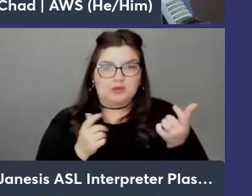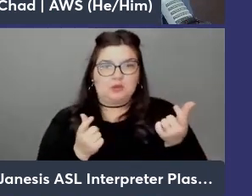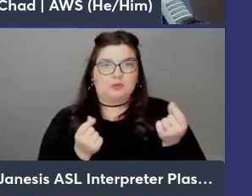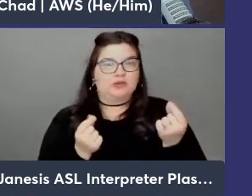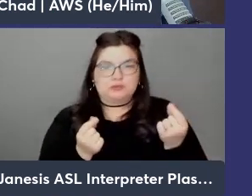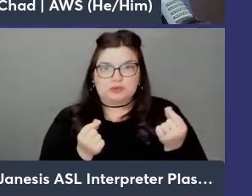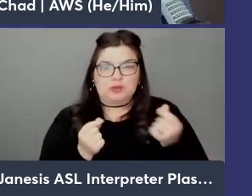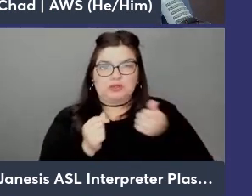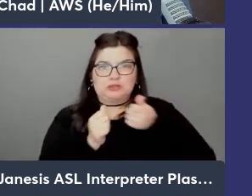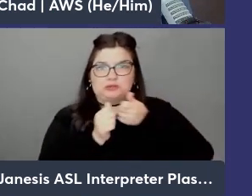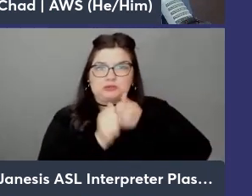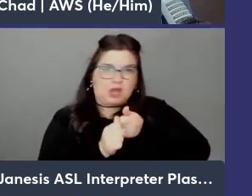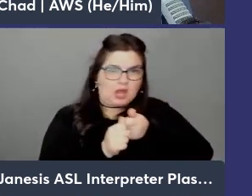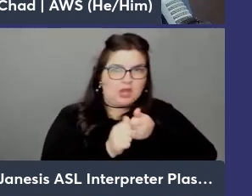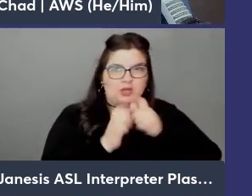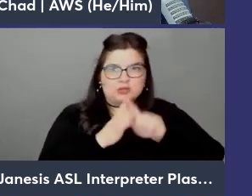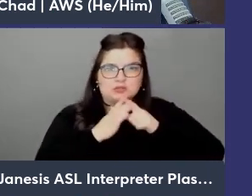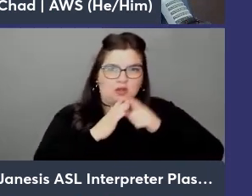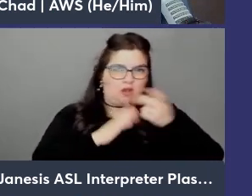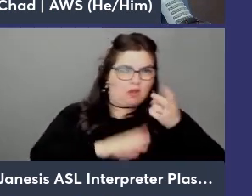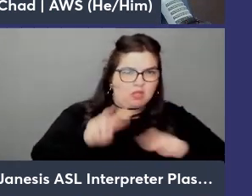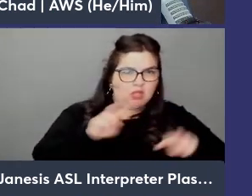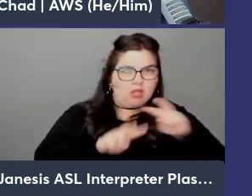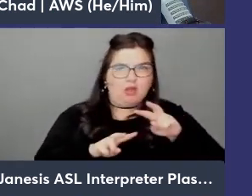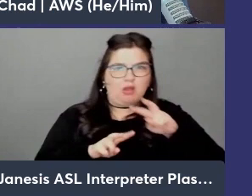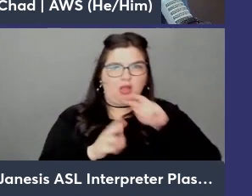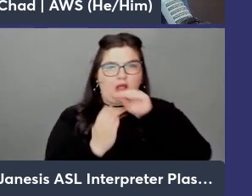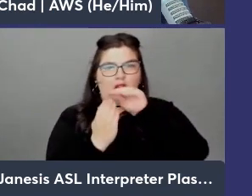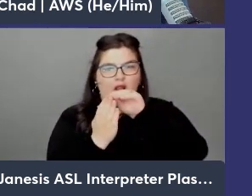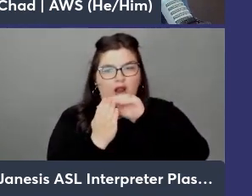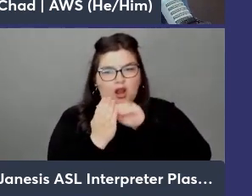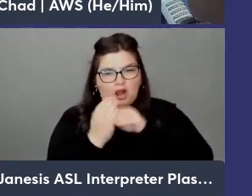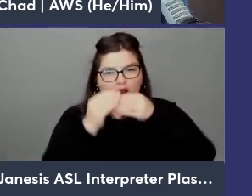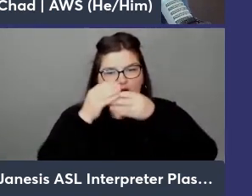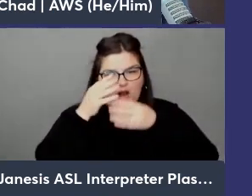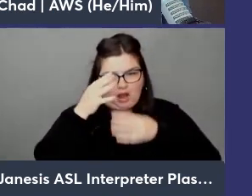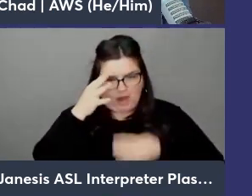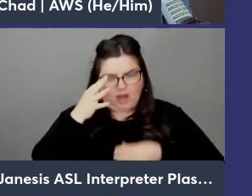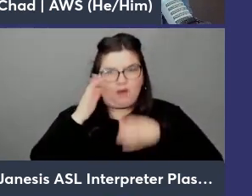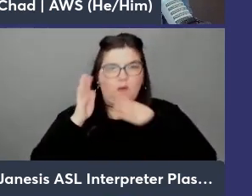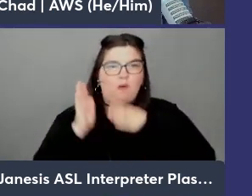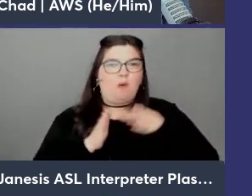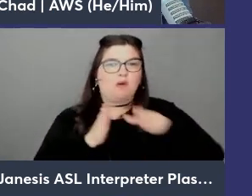you started looking at what happened, you looked at the logs, it was all very organized in one place, and it worked.